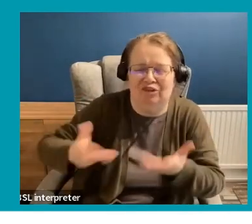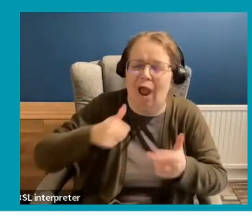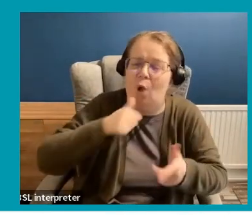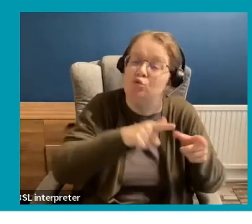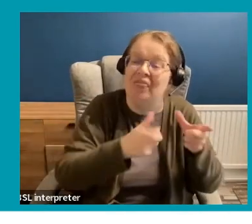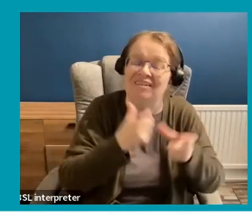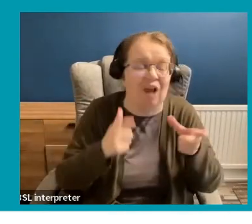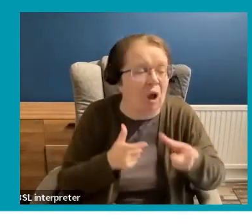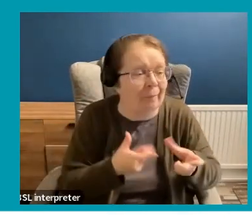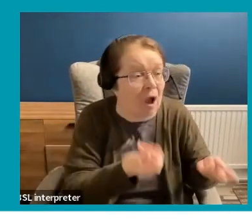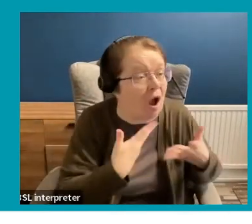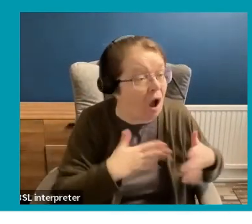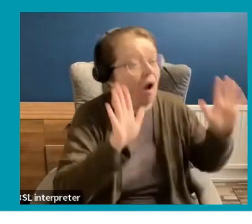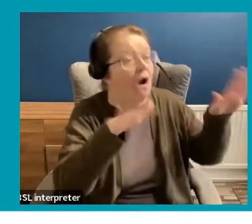I agree. Language is important.